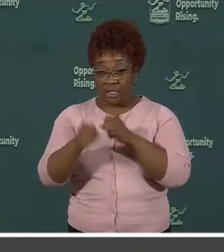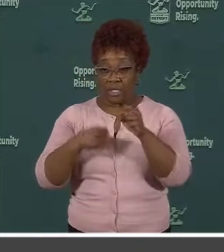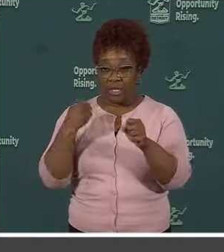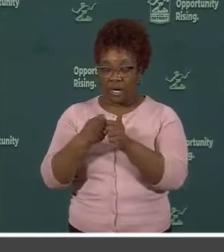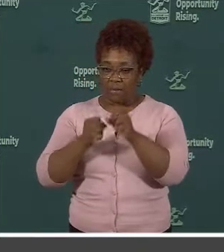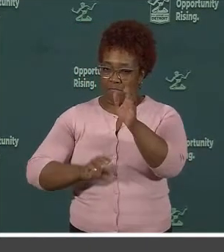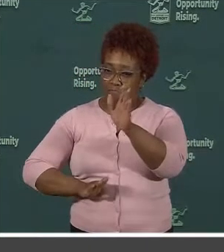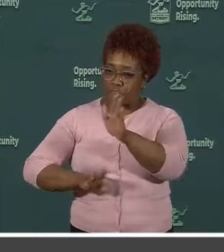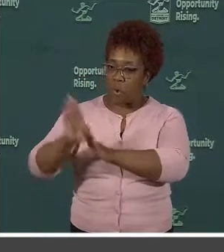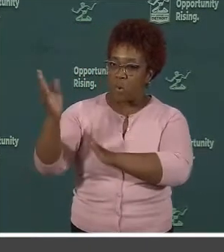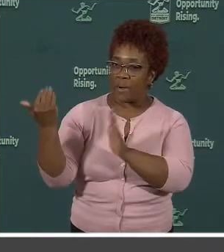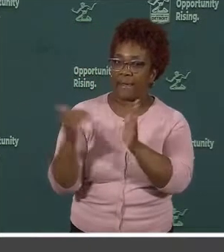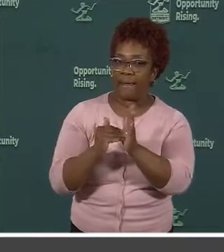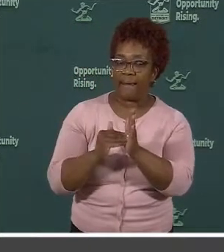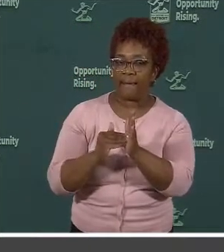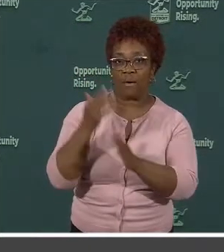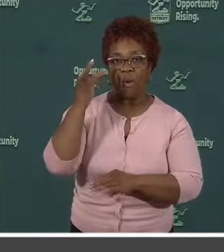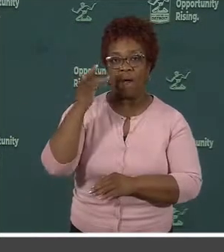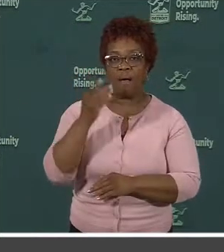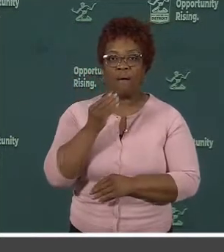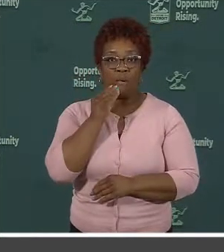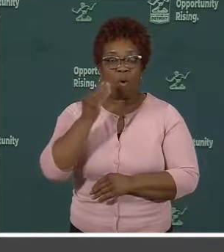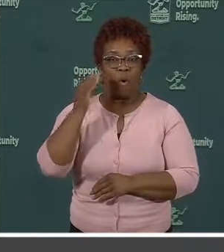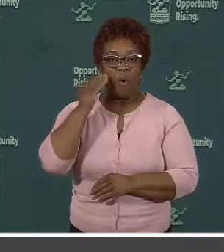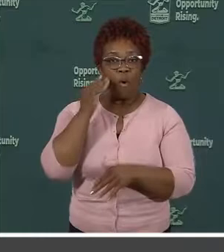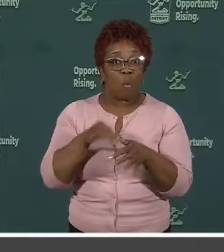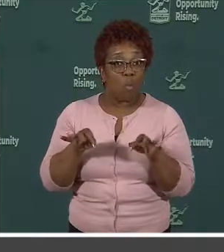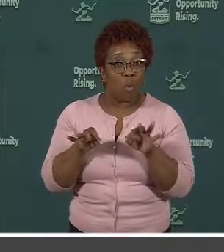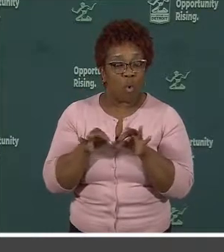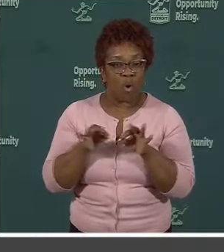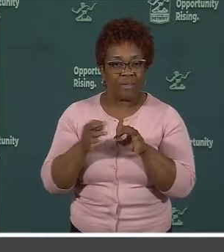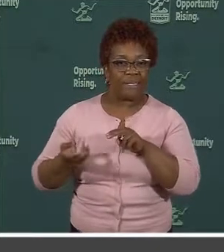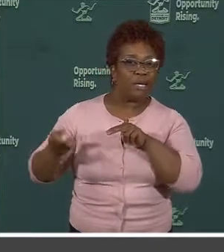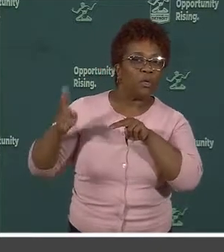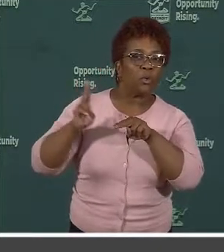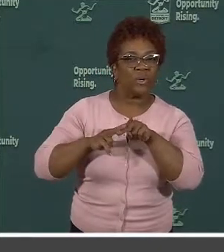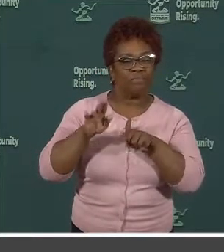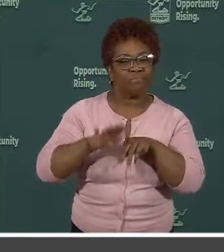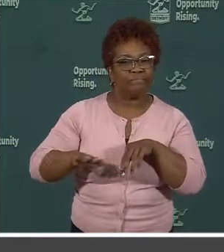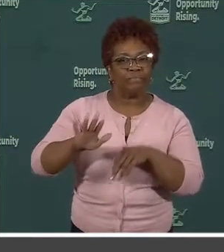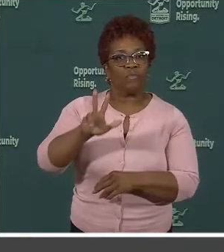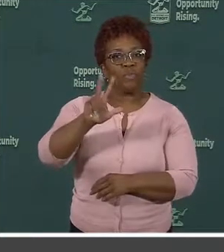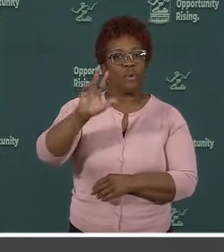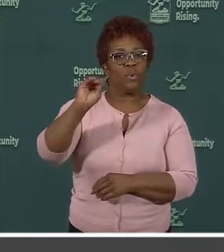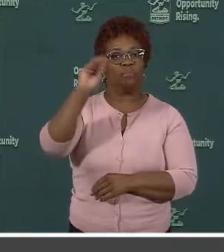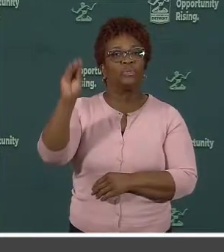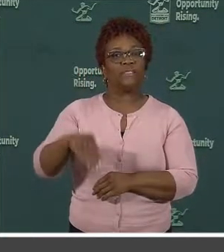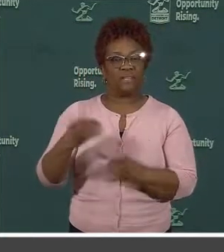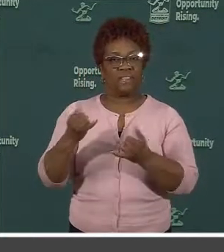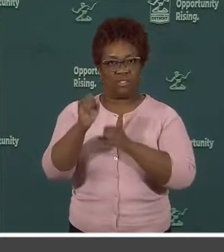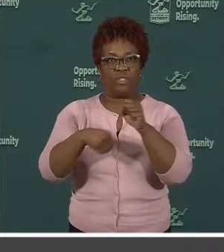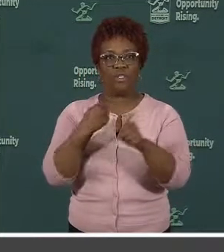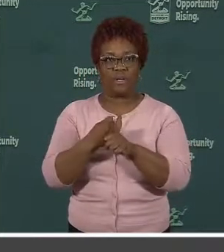VALUES IN THE CITY ROSE AN AVERAGE OF 30 PERCENT THIS YEAR AND THE GOOD NEWS IS BECAUSE THE STATE CONSTITUTION YOUR TAXES ONLY WENT UP THREE